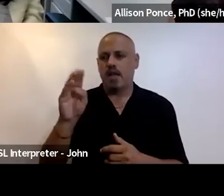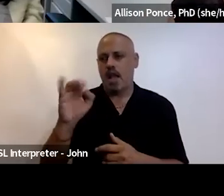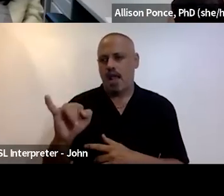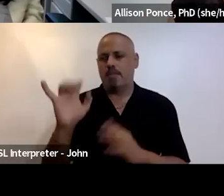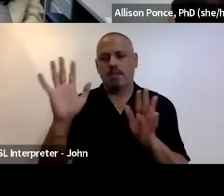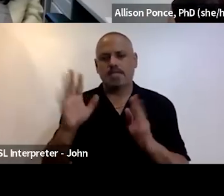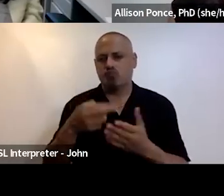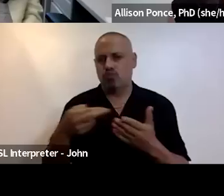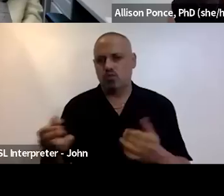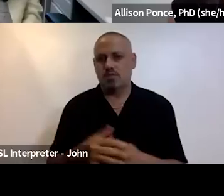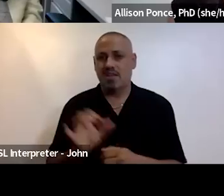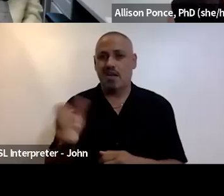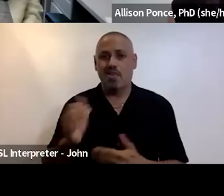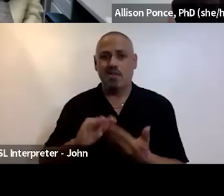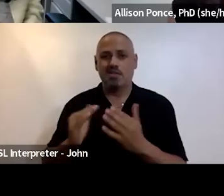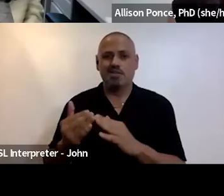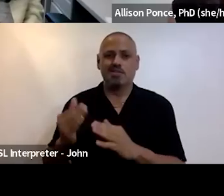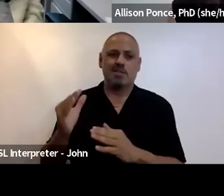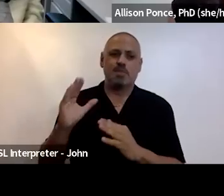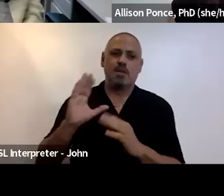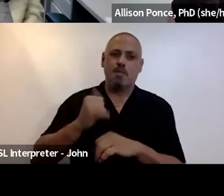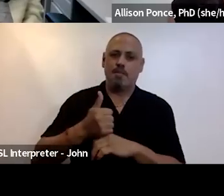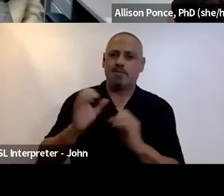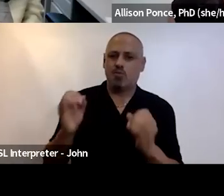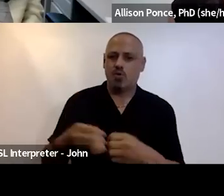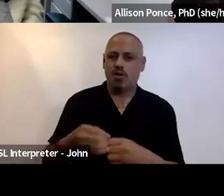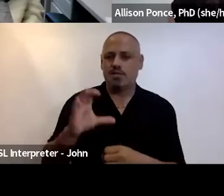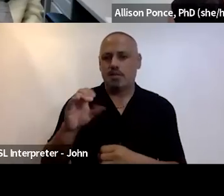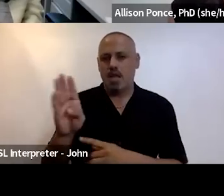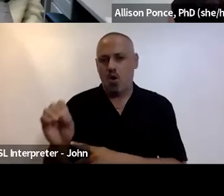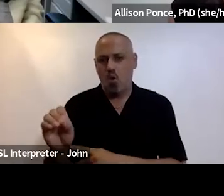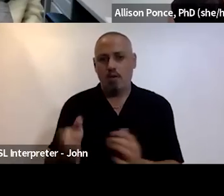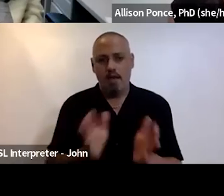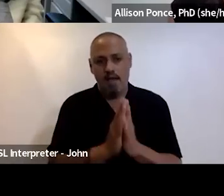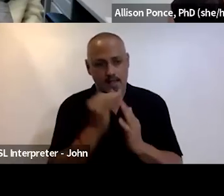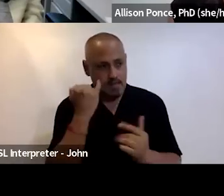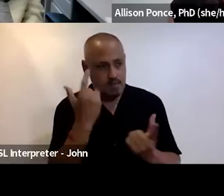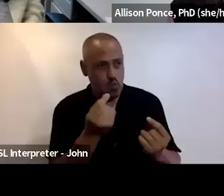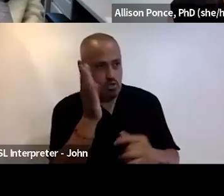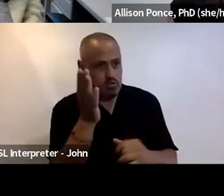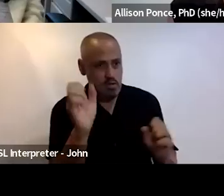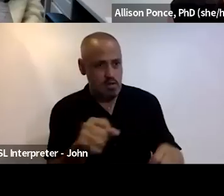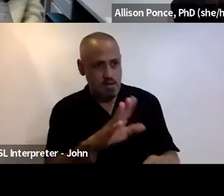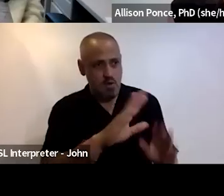and also other community-based organizations, asking if they could do presentations at your housing site,